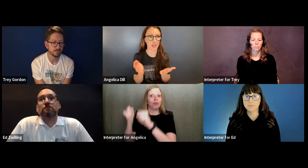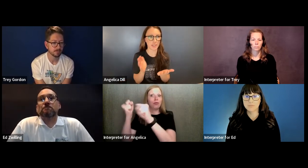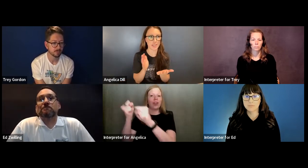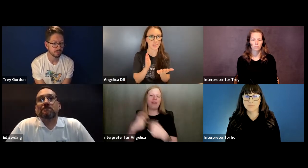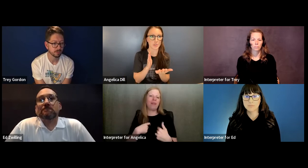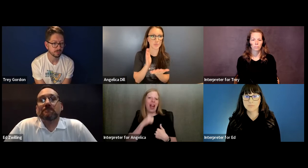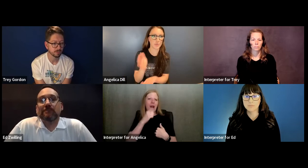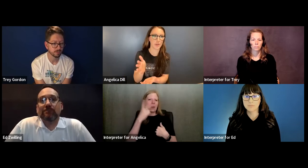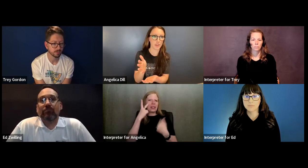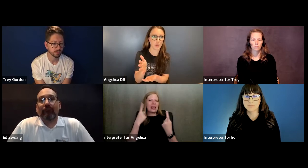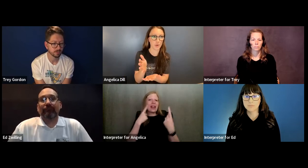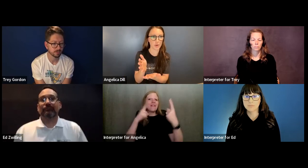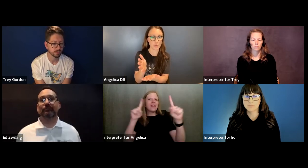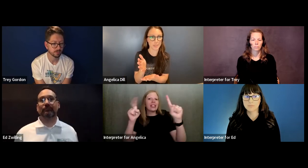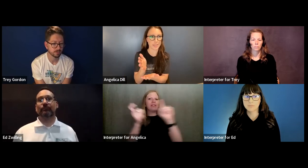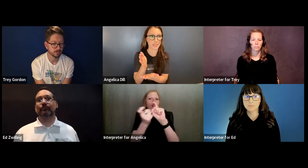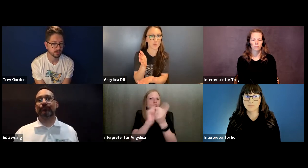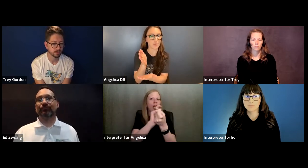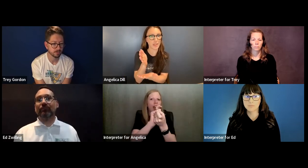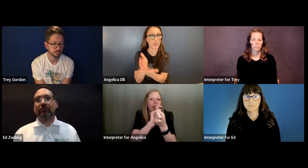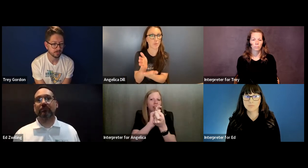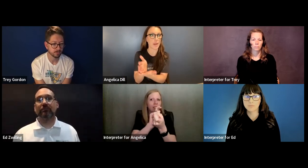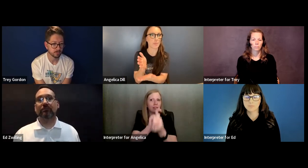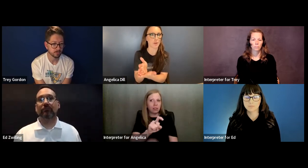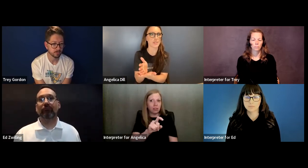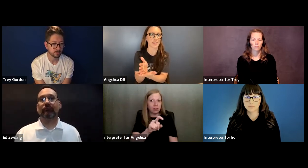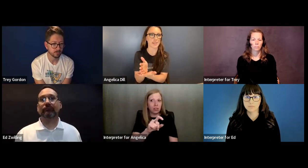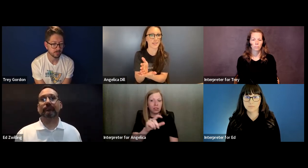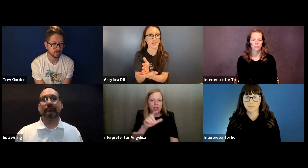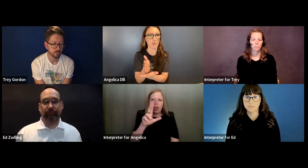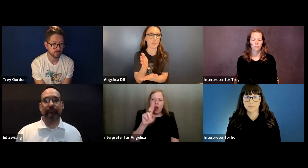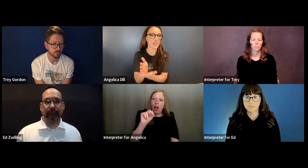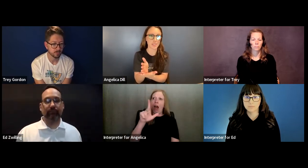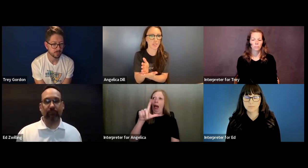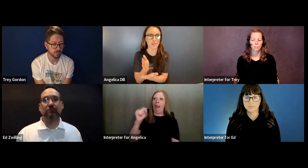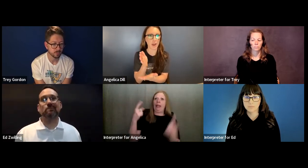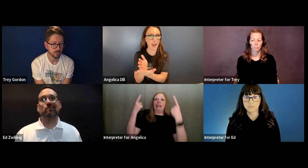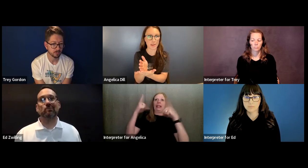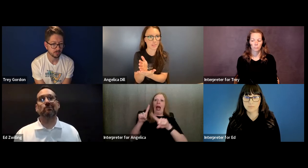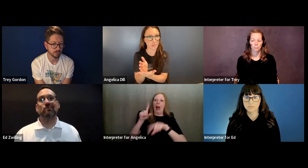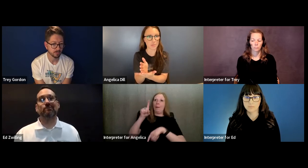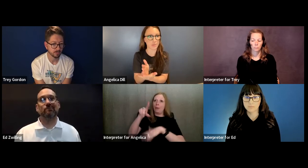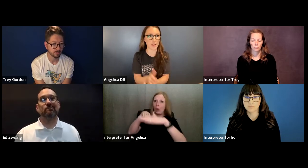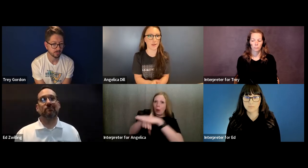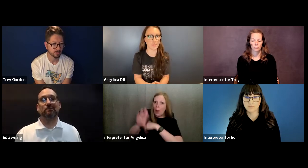unless you you know go to a business and you get the right person right position right attitude um